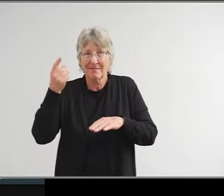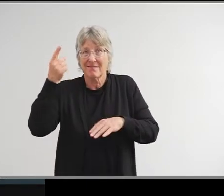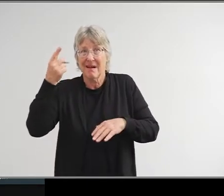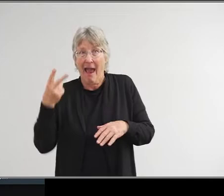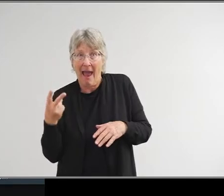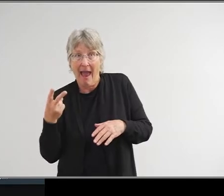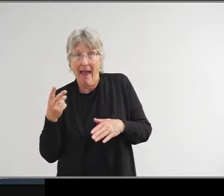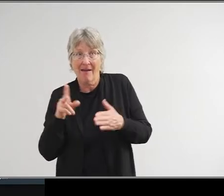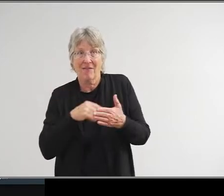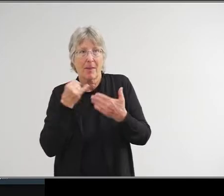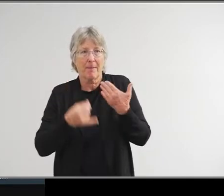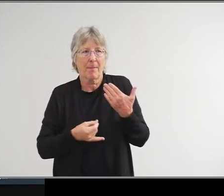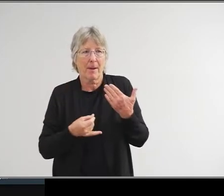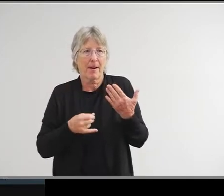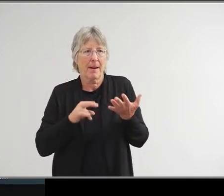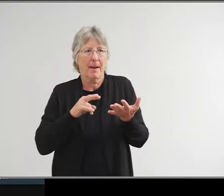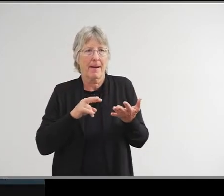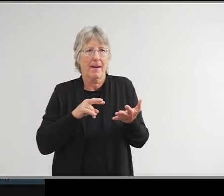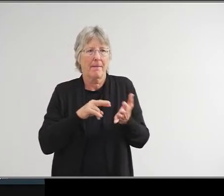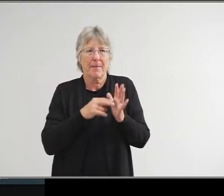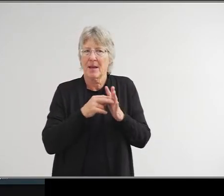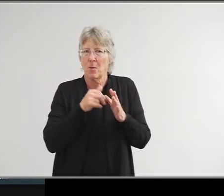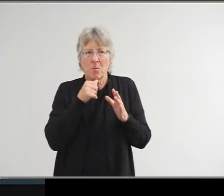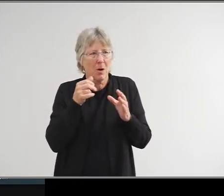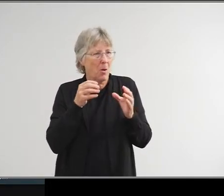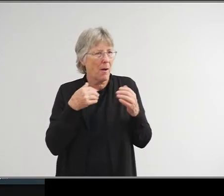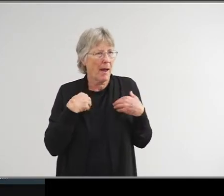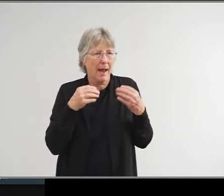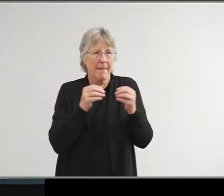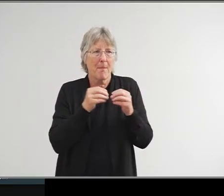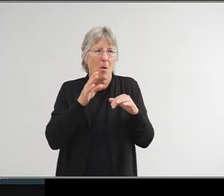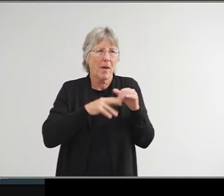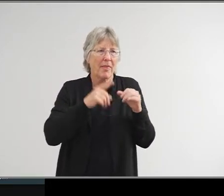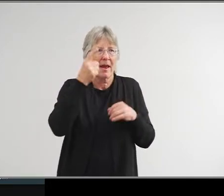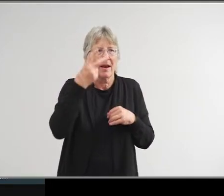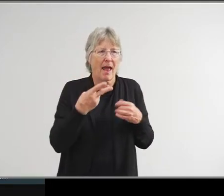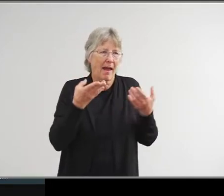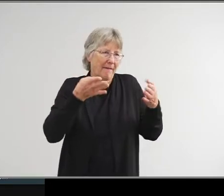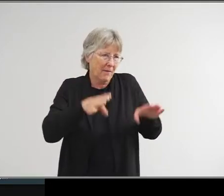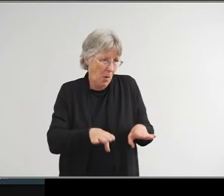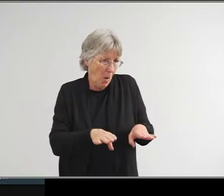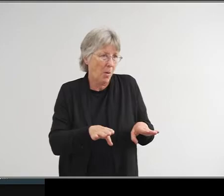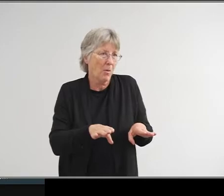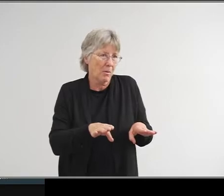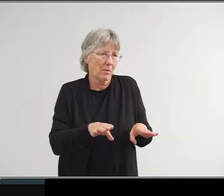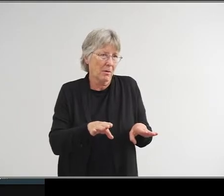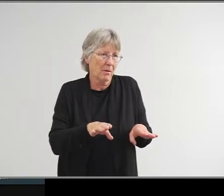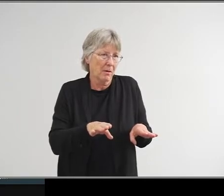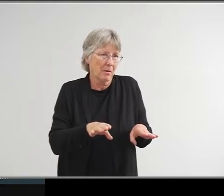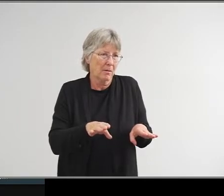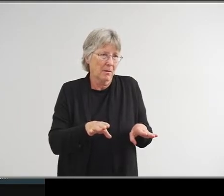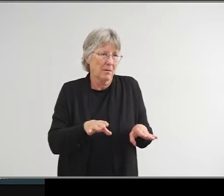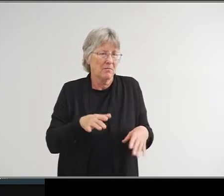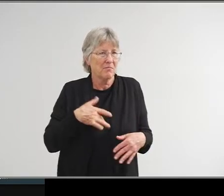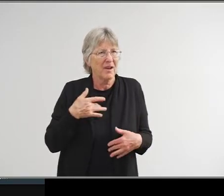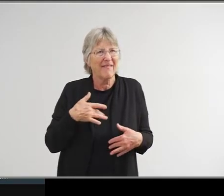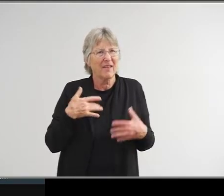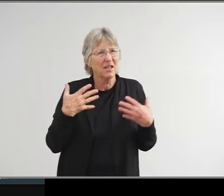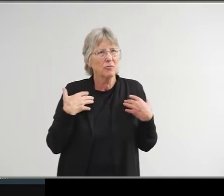meaning we don't have more than half of programs closed, it's something that we feel we strongly that we need to continue.